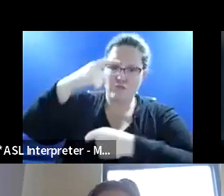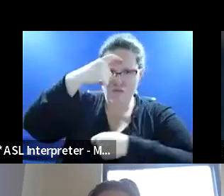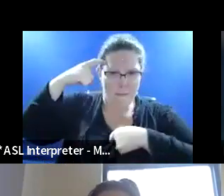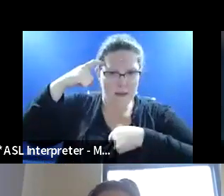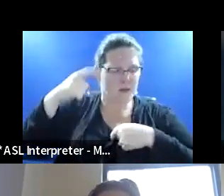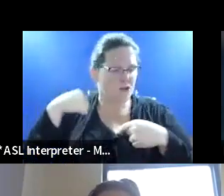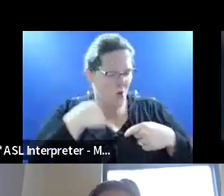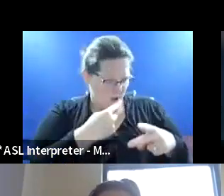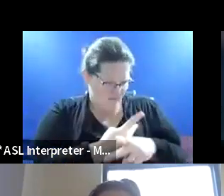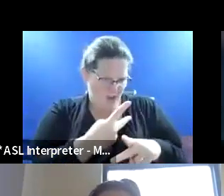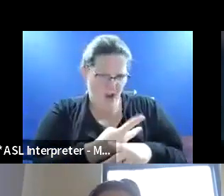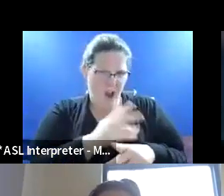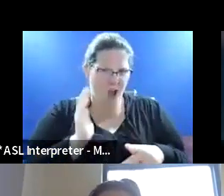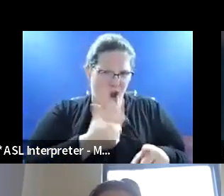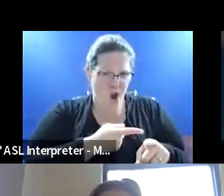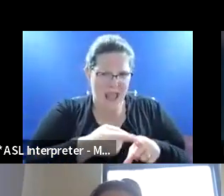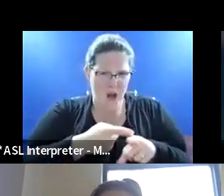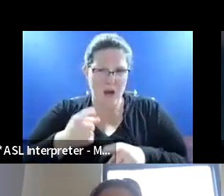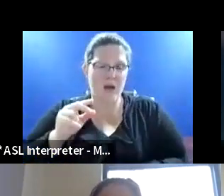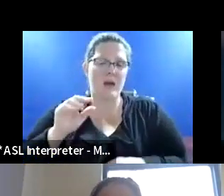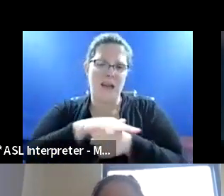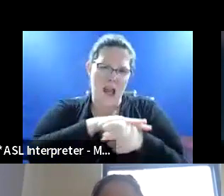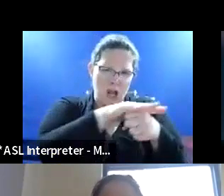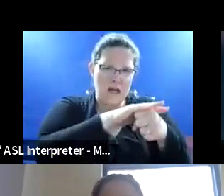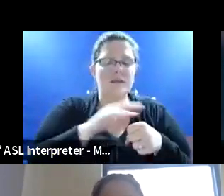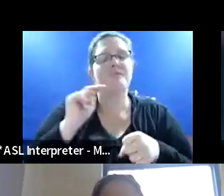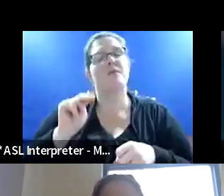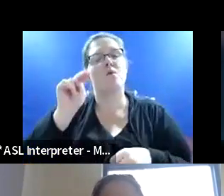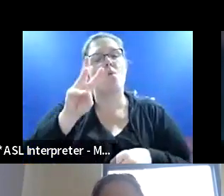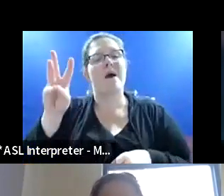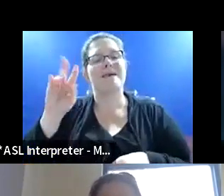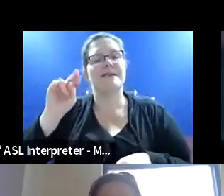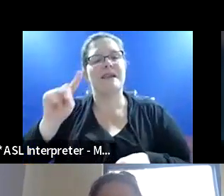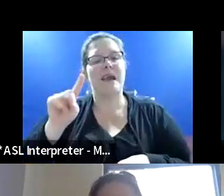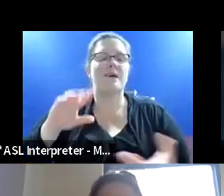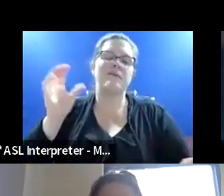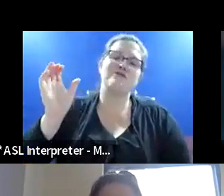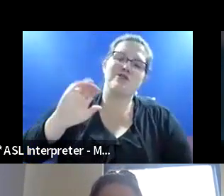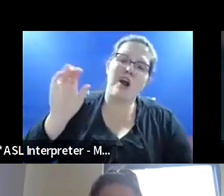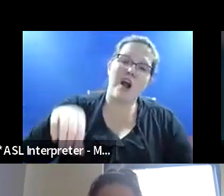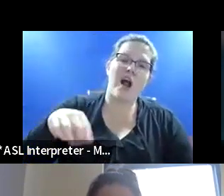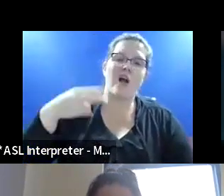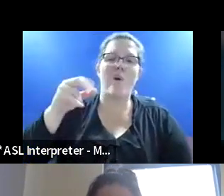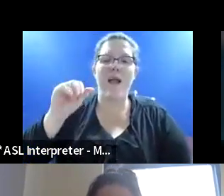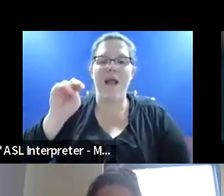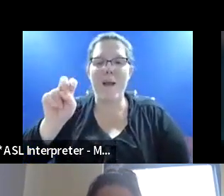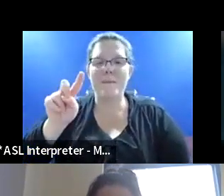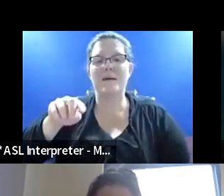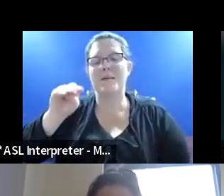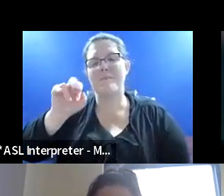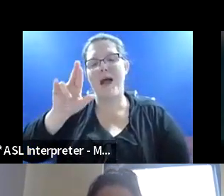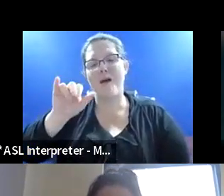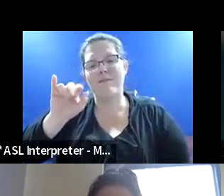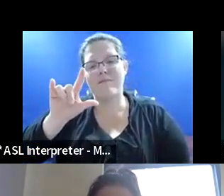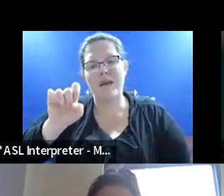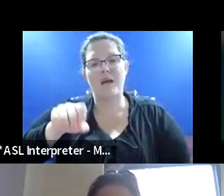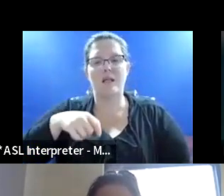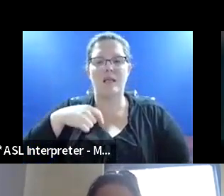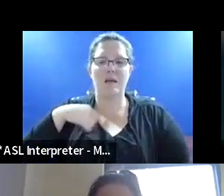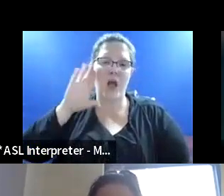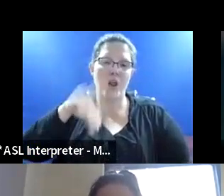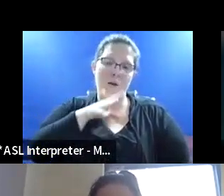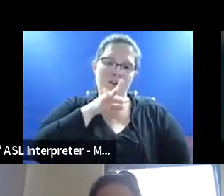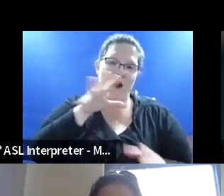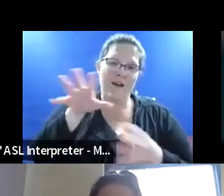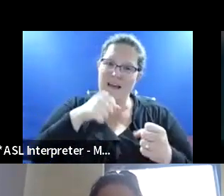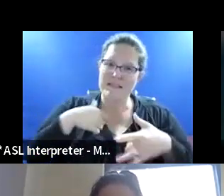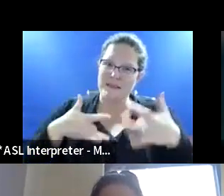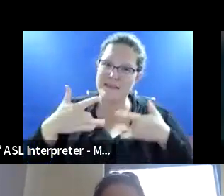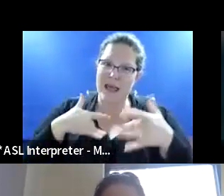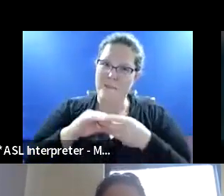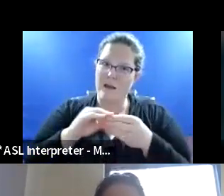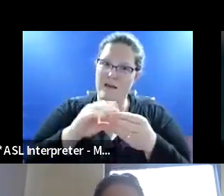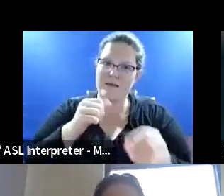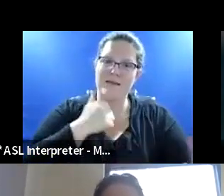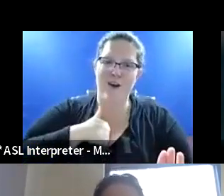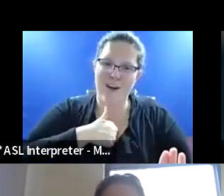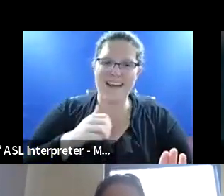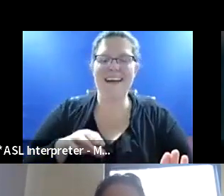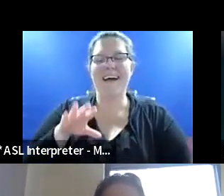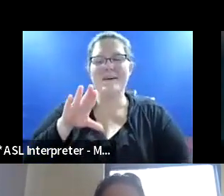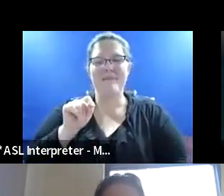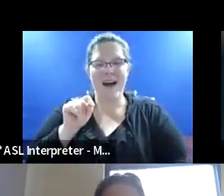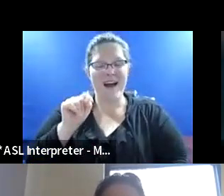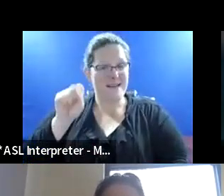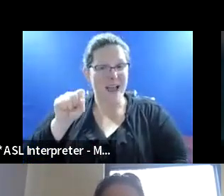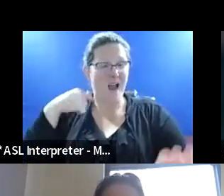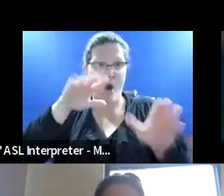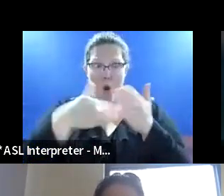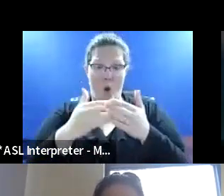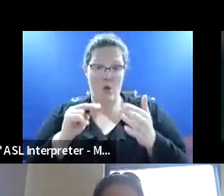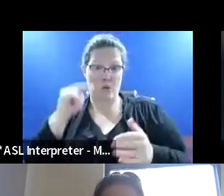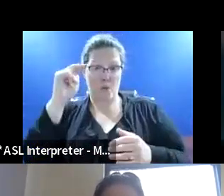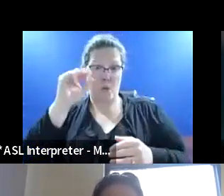I'VE BEEN KICKED OUT OF MORE THAN ONE CLASS IN MY ELEMENTARY SCHOOL TIME BUT THE BASIC THINGS THAT WE THINK ARE BASIC THEY CAN'T DO BECAUSE OF THE TRAUMA THEY HAD IN THESE SCHOOLS WITHOUT ANY TYPE OF THE INCARCERATION OR ANYTHING LIKE THAT, THEY JUST CAN'T DO IT.